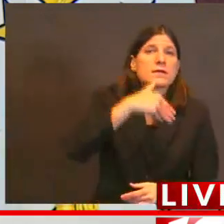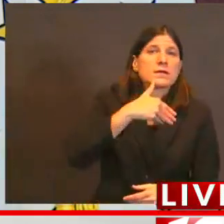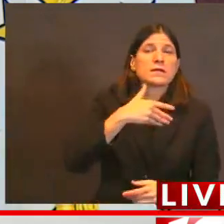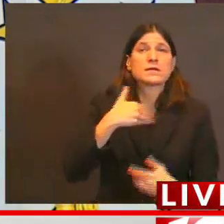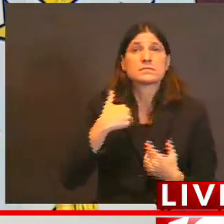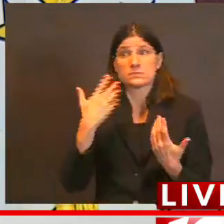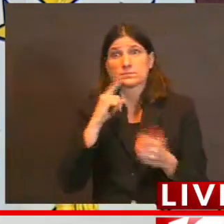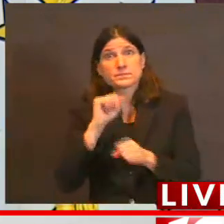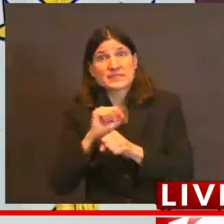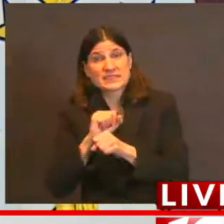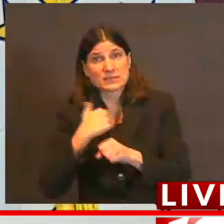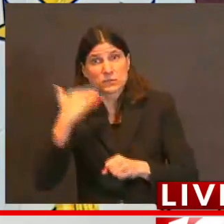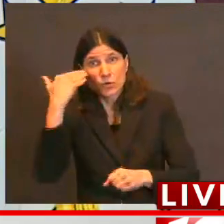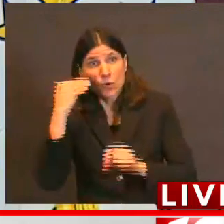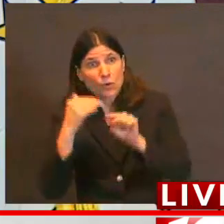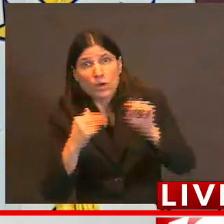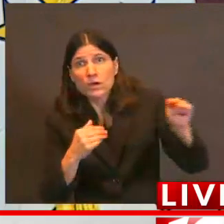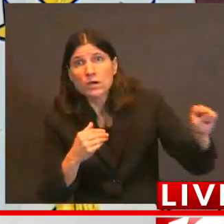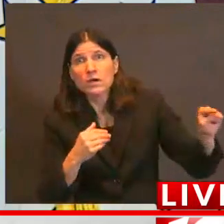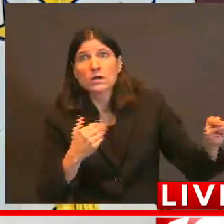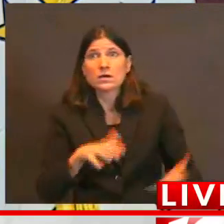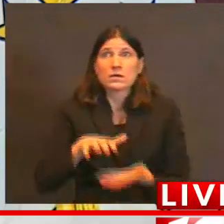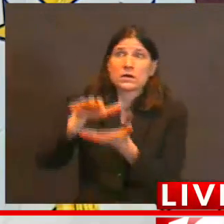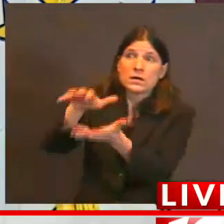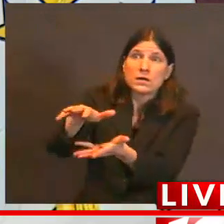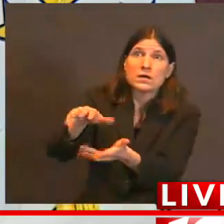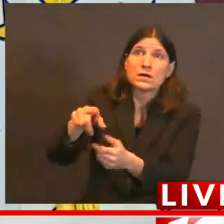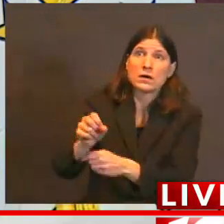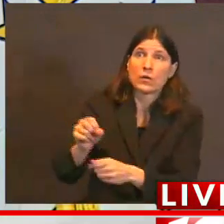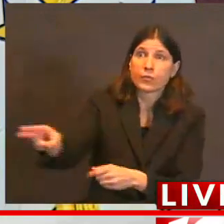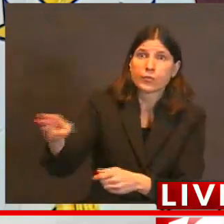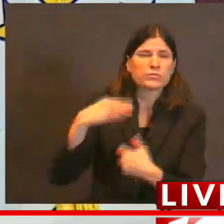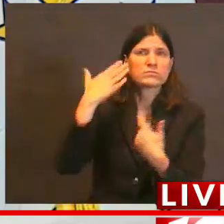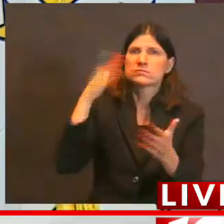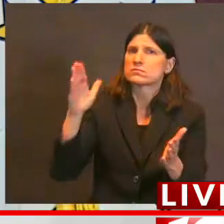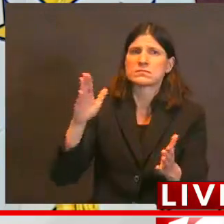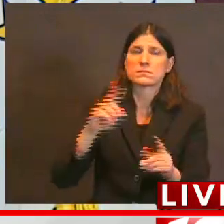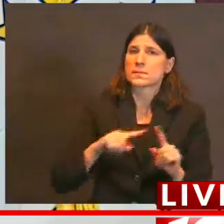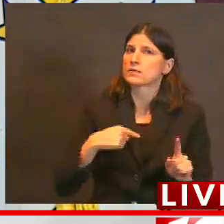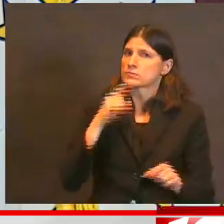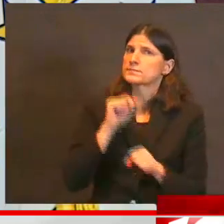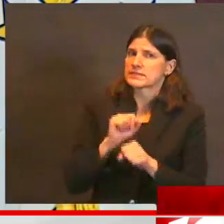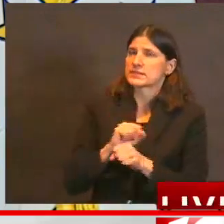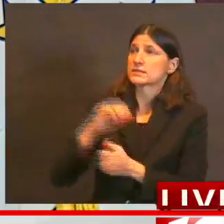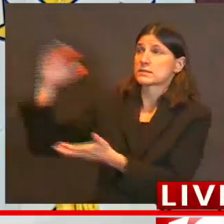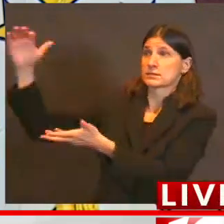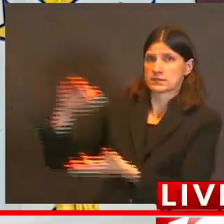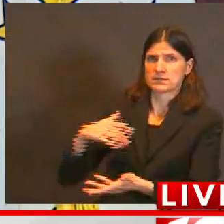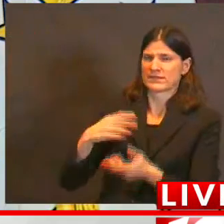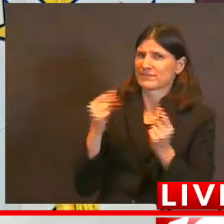OF THE PROCESS BUT. AND IT MAY BE THAT THAT HASN'T BEEN THE CASE I JUST CANNOT TELL YOU DEFINITIVELY MYSELF I CAN SAY